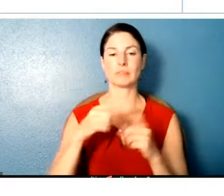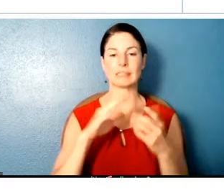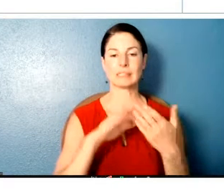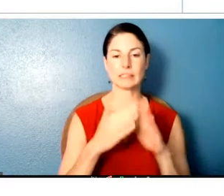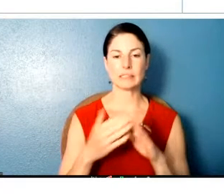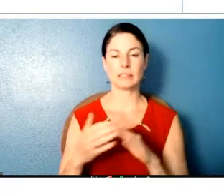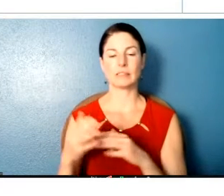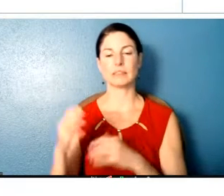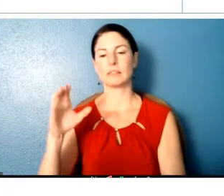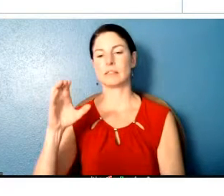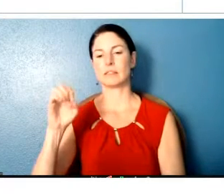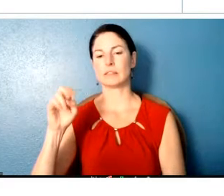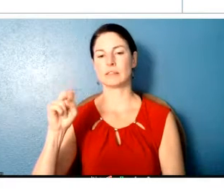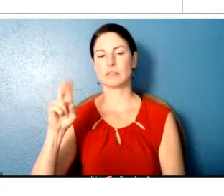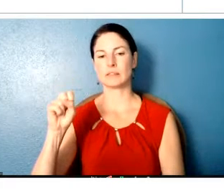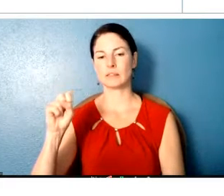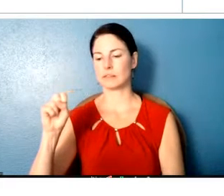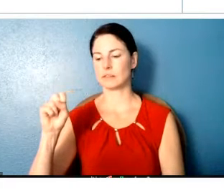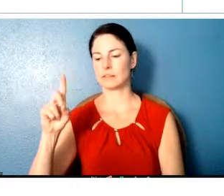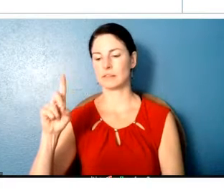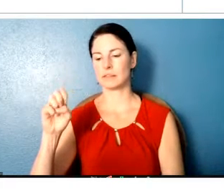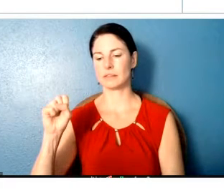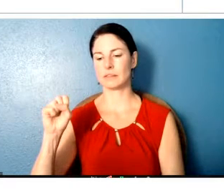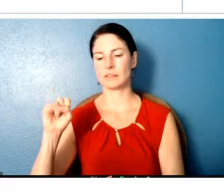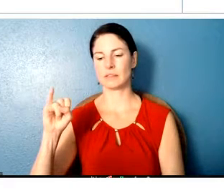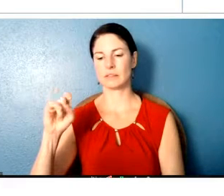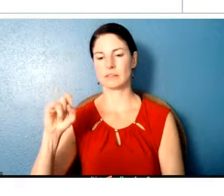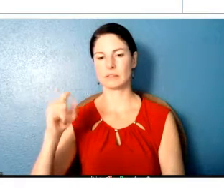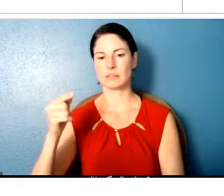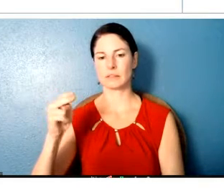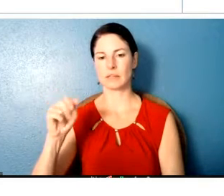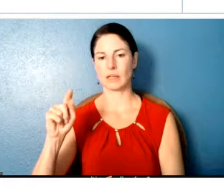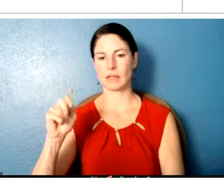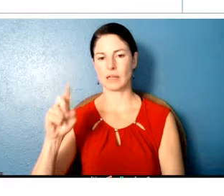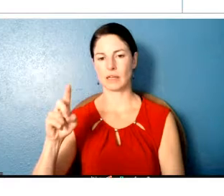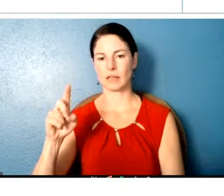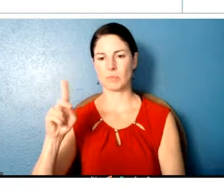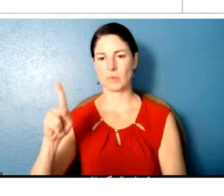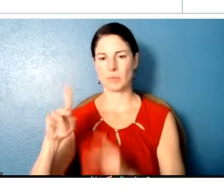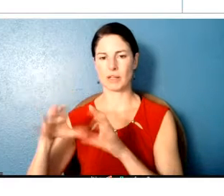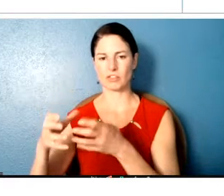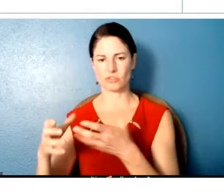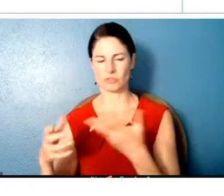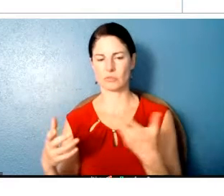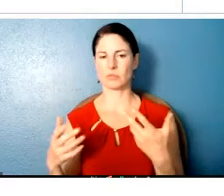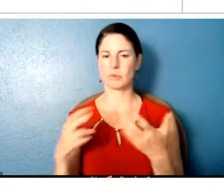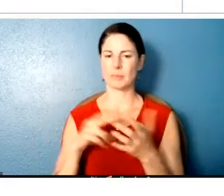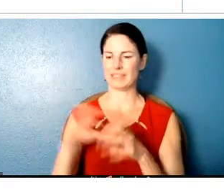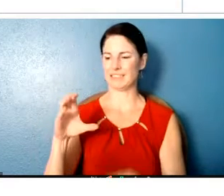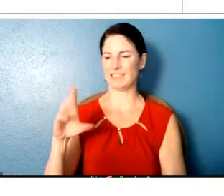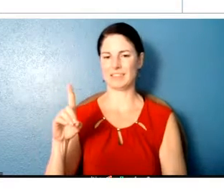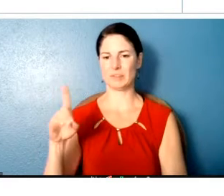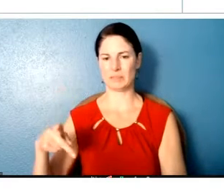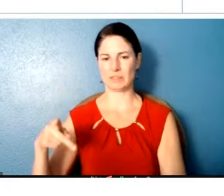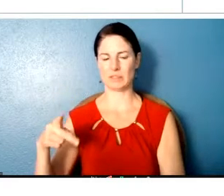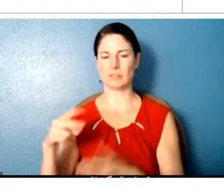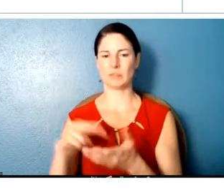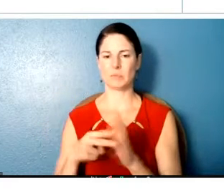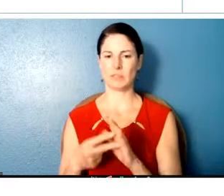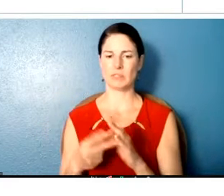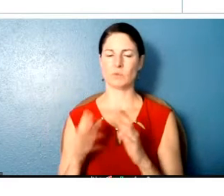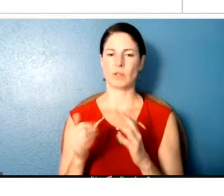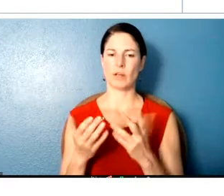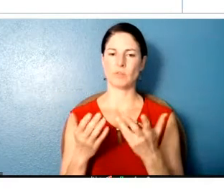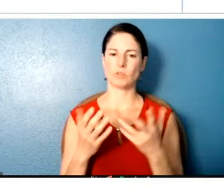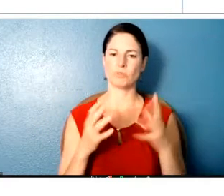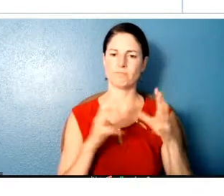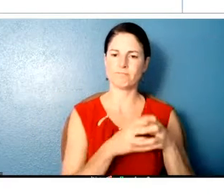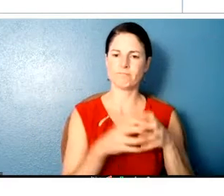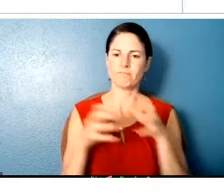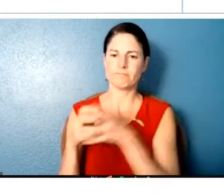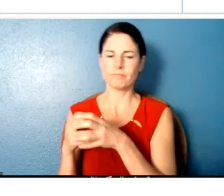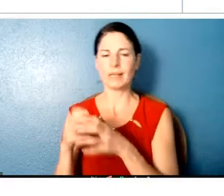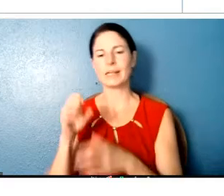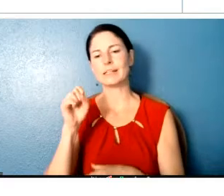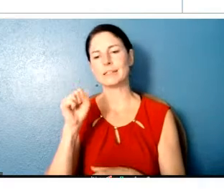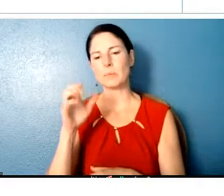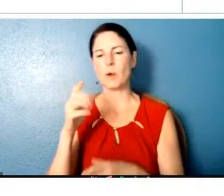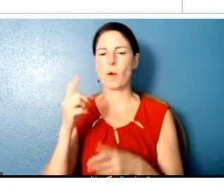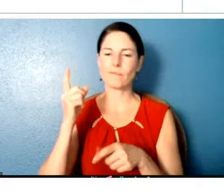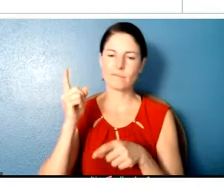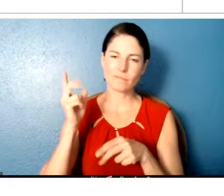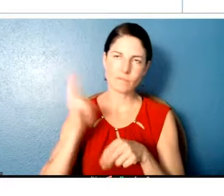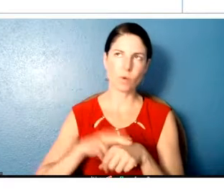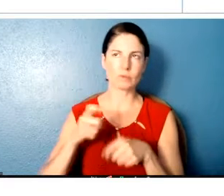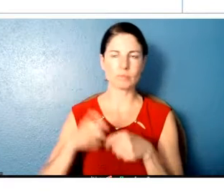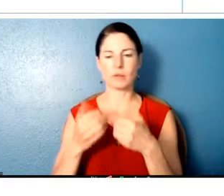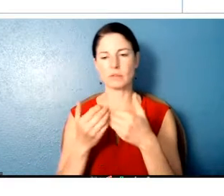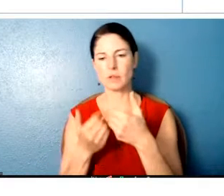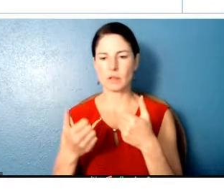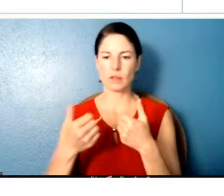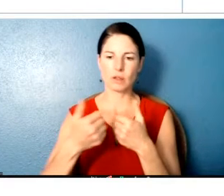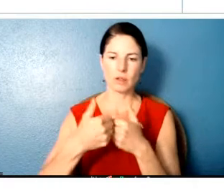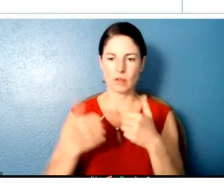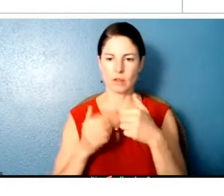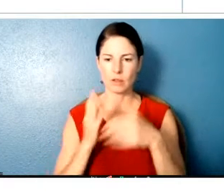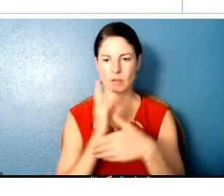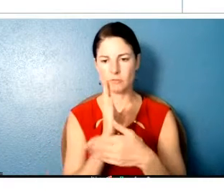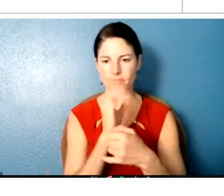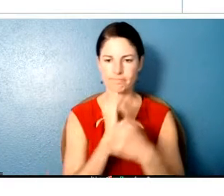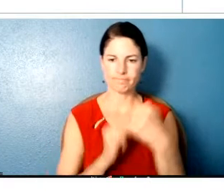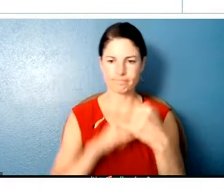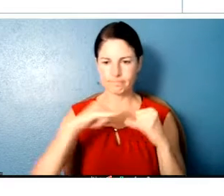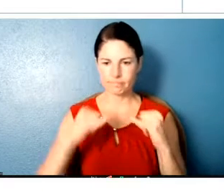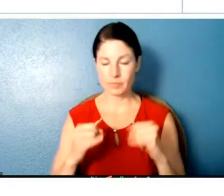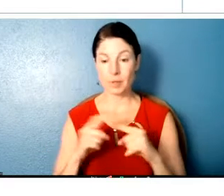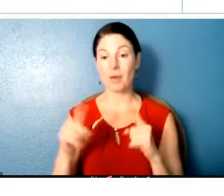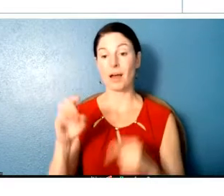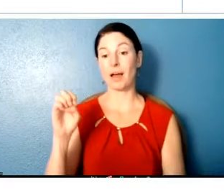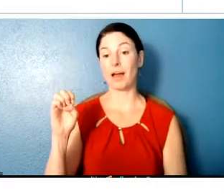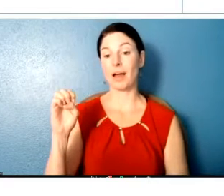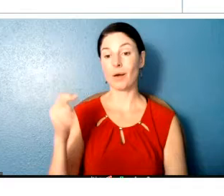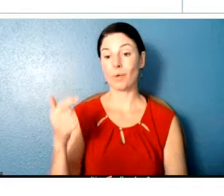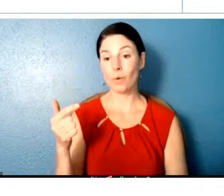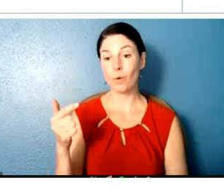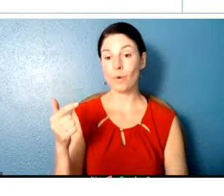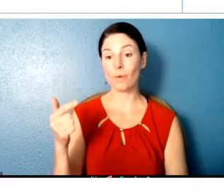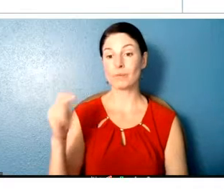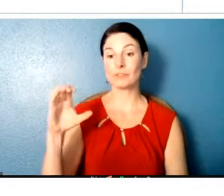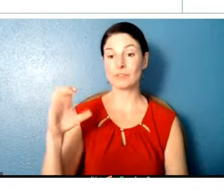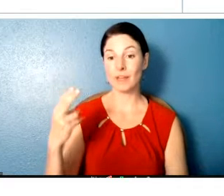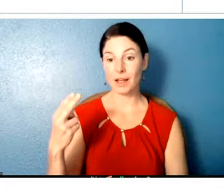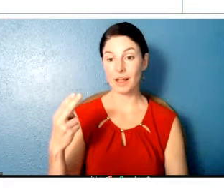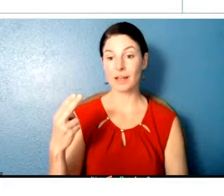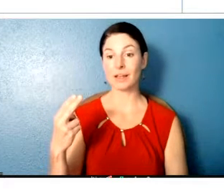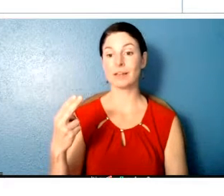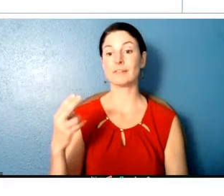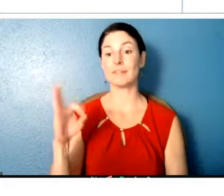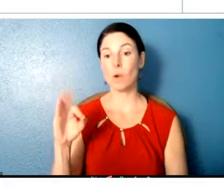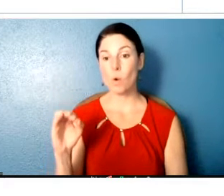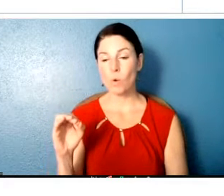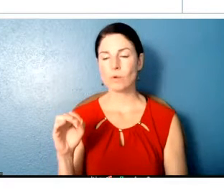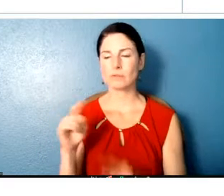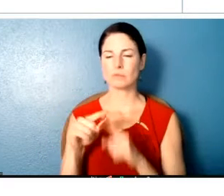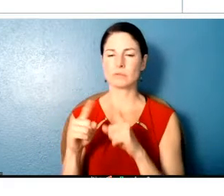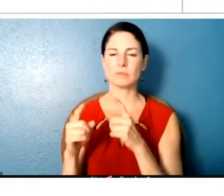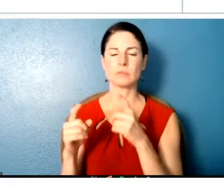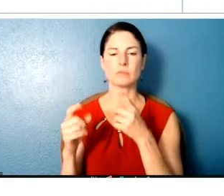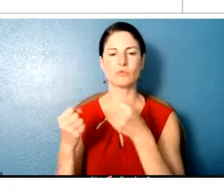sacramento, of course, is a city that has a large population, so it will have more than one district, and it has to be separated but citrus heights folsom elk grove those are cities in sacramento county, to the extent possible, we have to keep them together and places like.